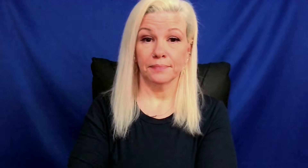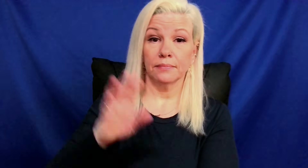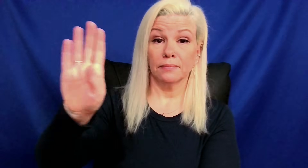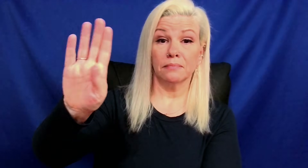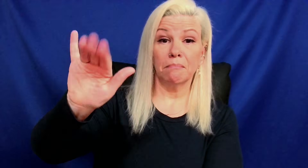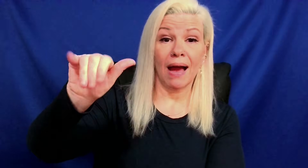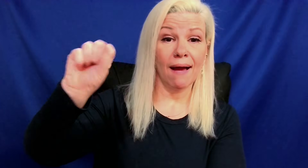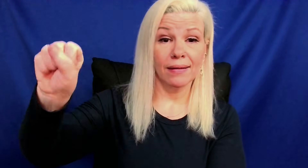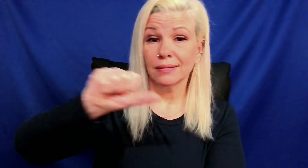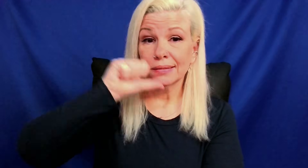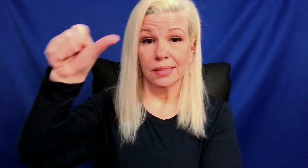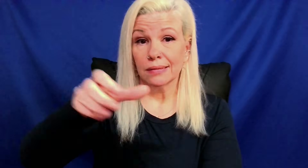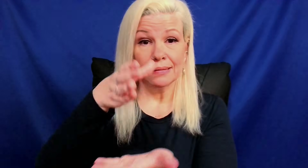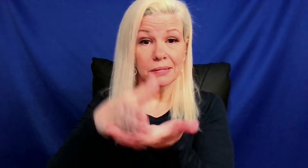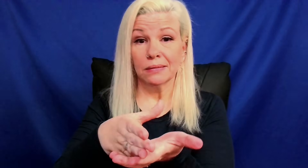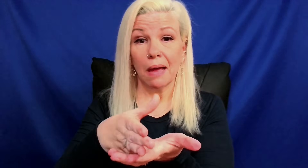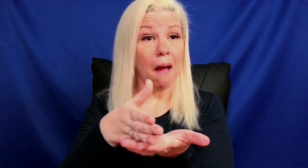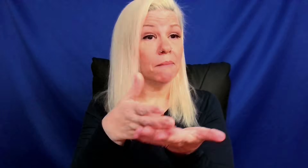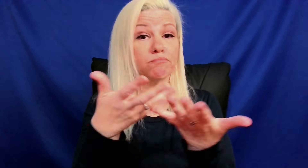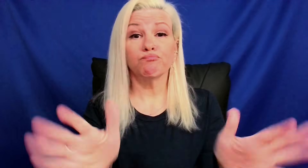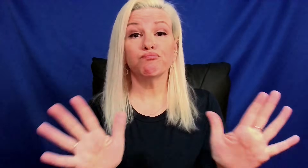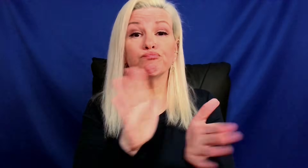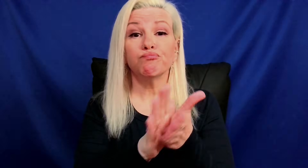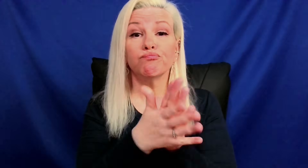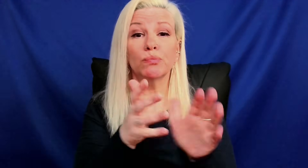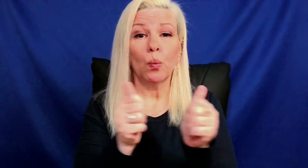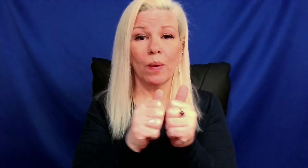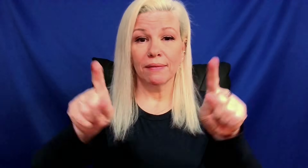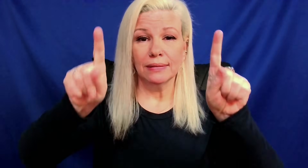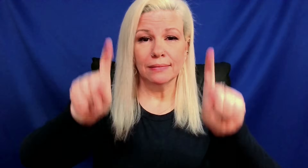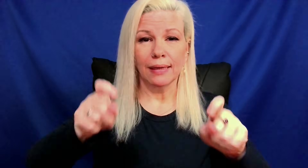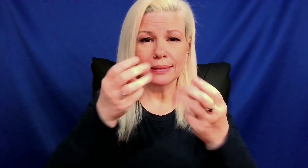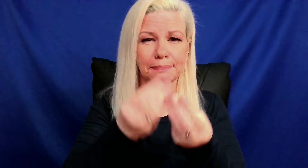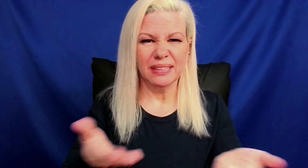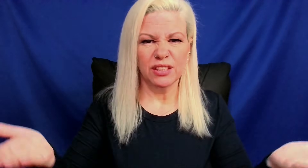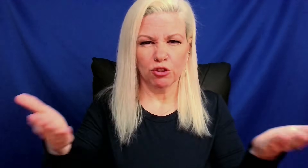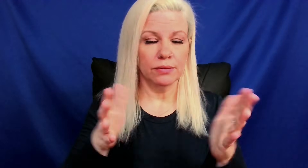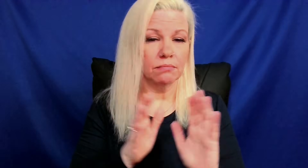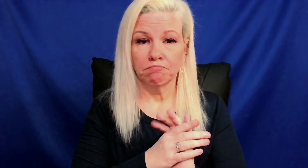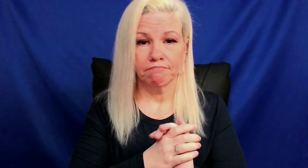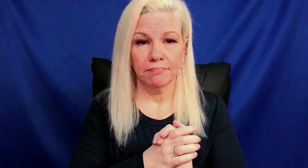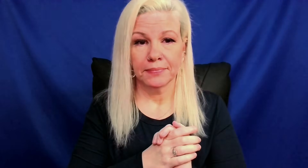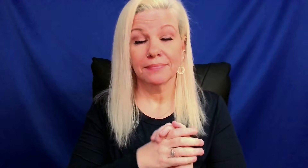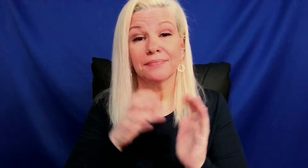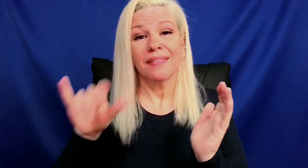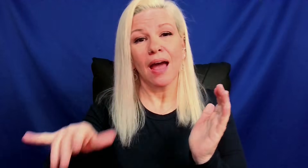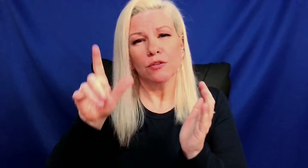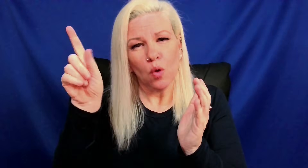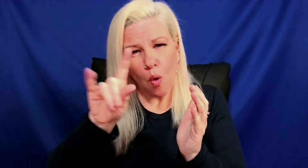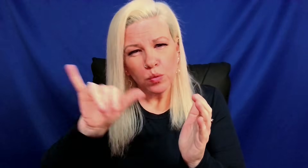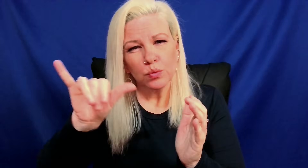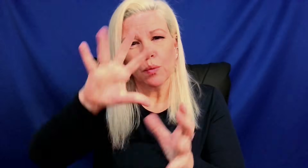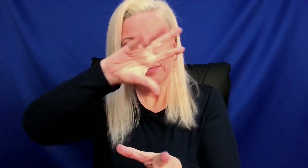Bias does not stop at test materials. It also lives in how candidates are evaluated.